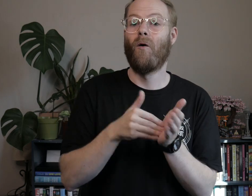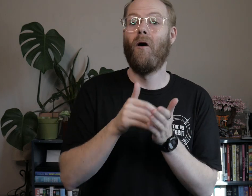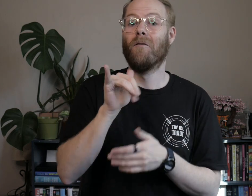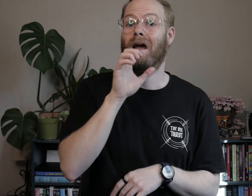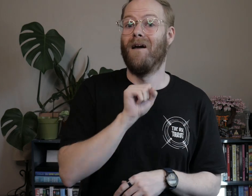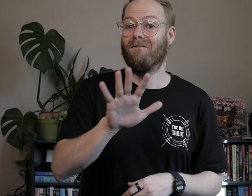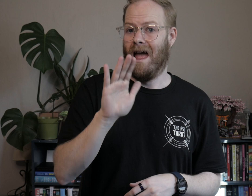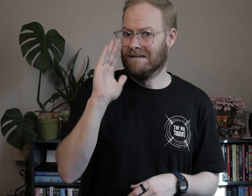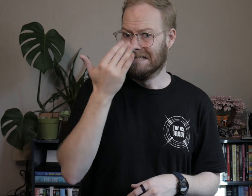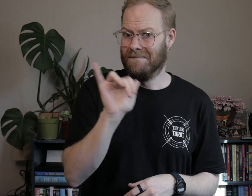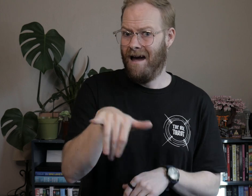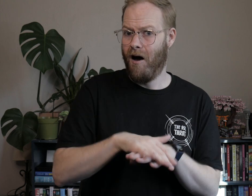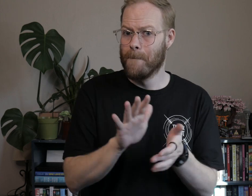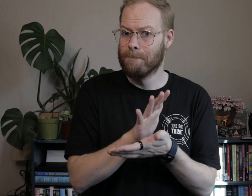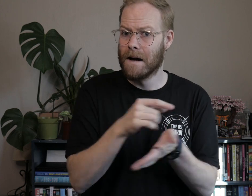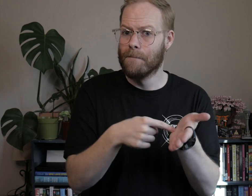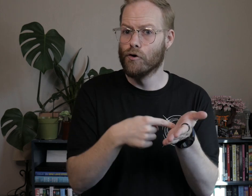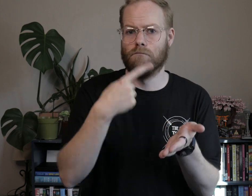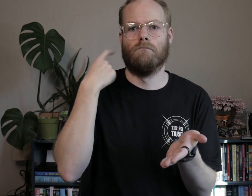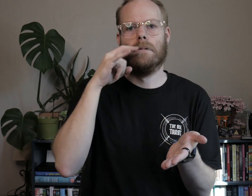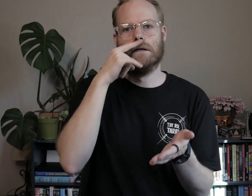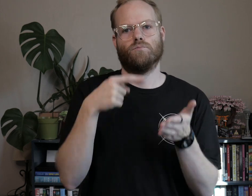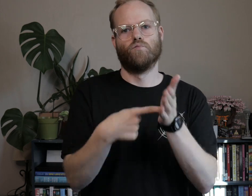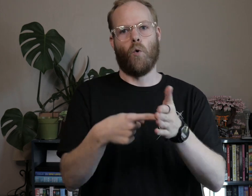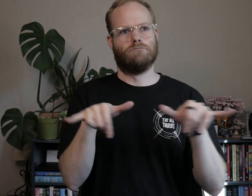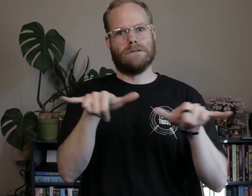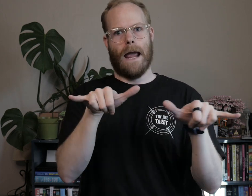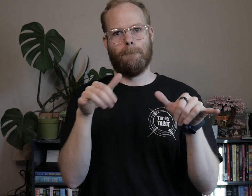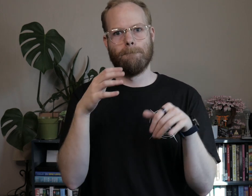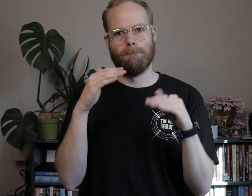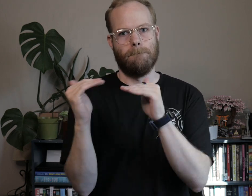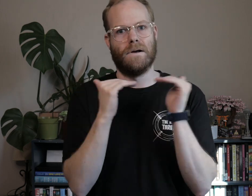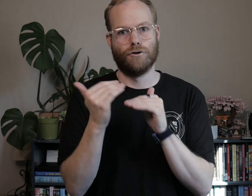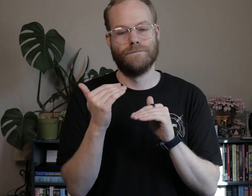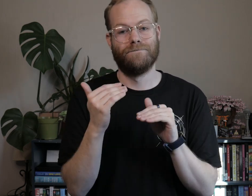and often by age 5, it can seem that way on paper because the kid is showing the same as their peers.